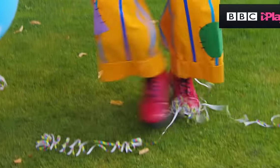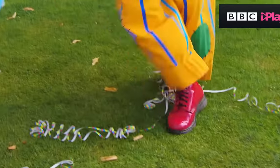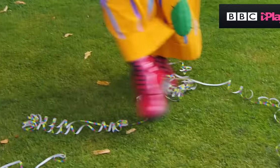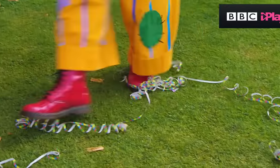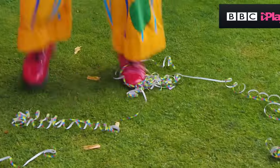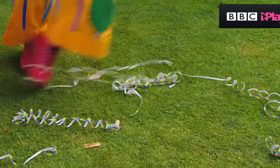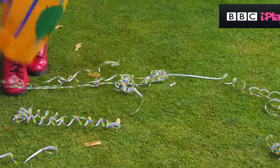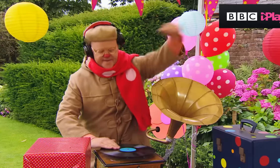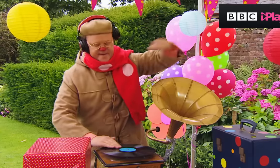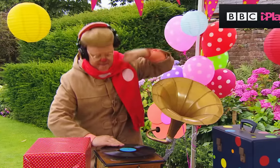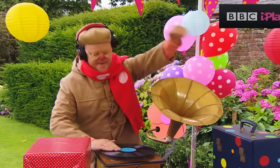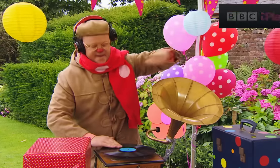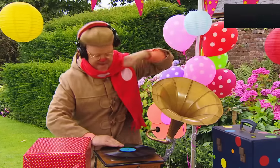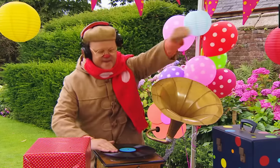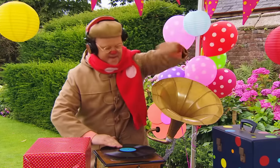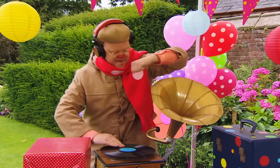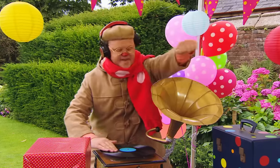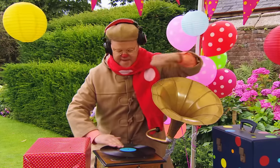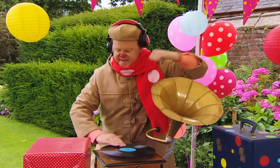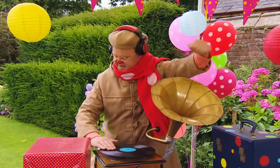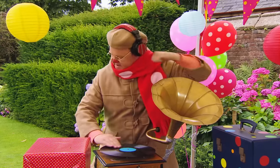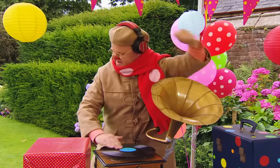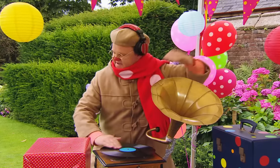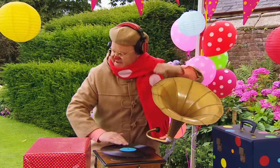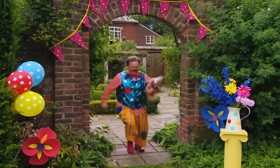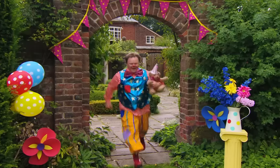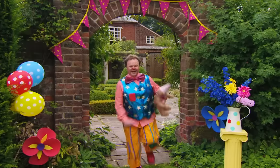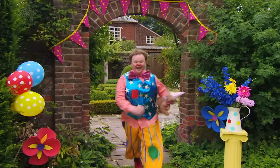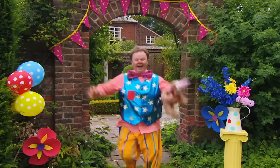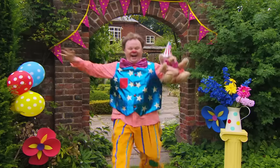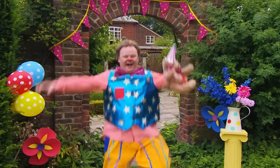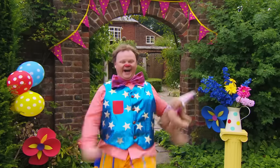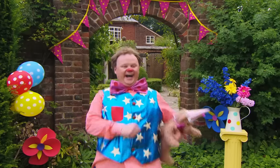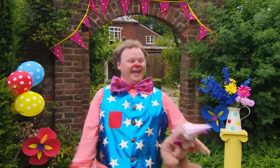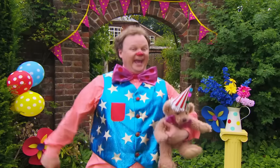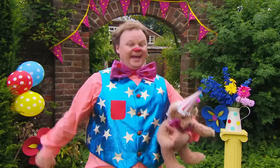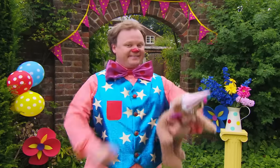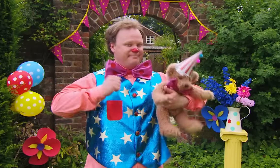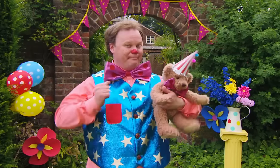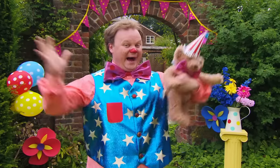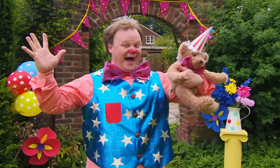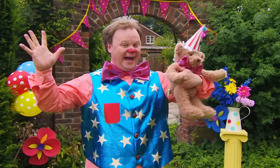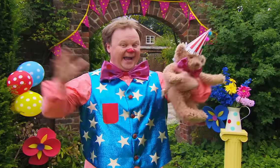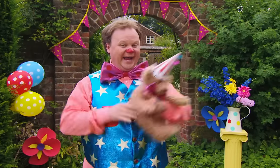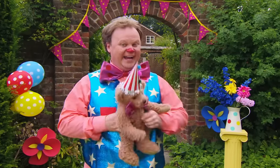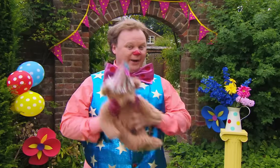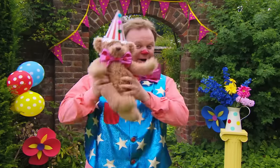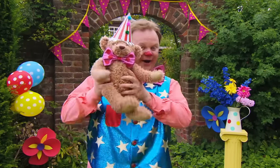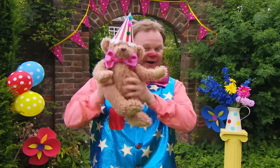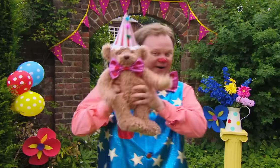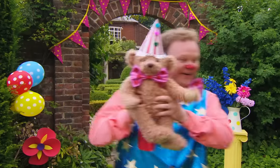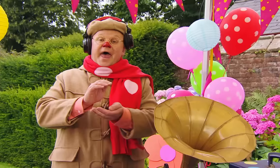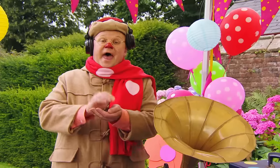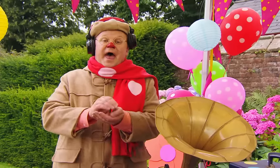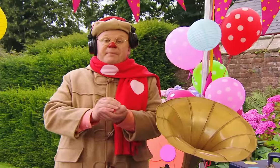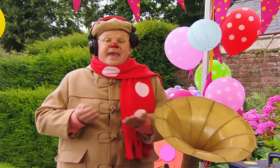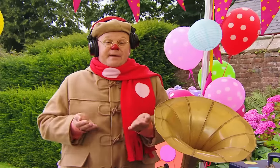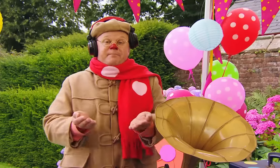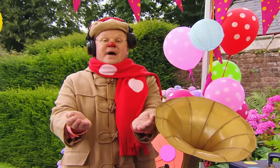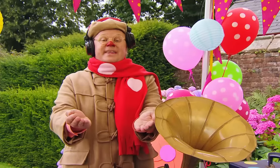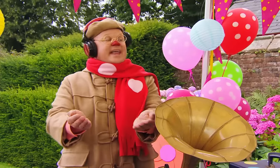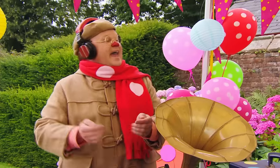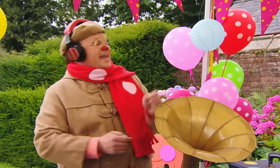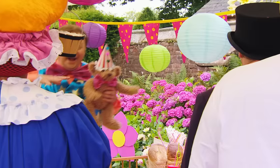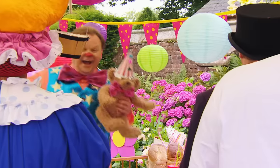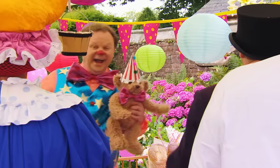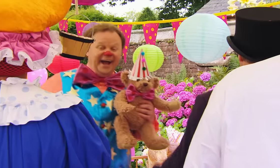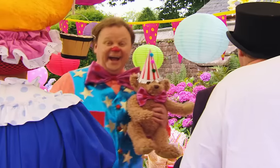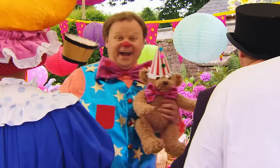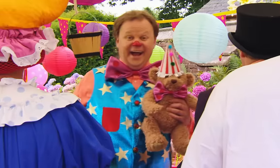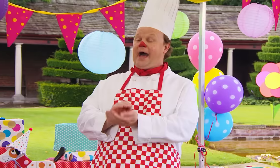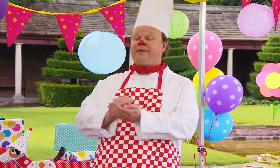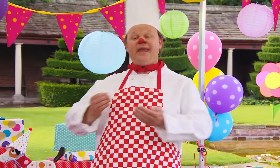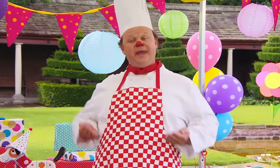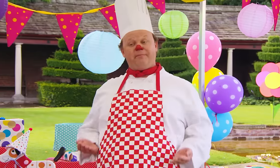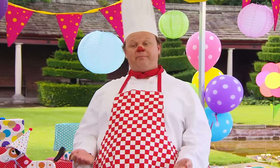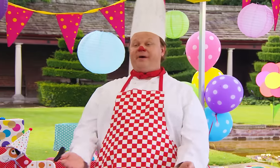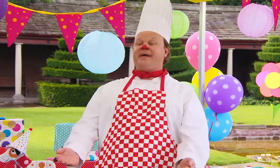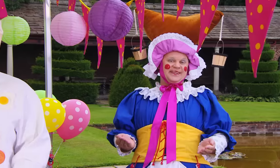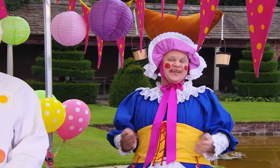so whose birthday party is it's mine happy birthday the boy happy birthday